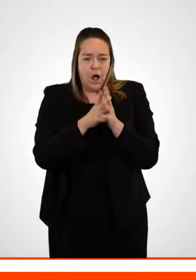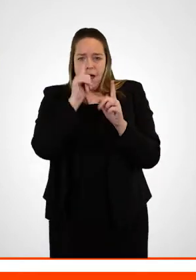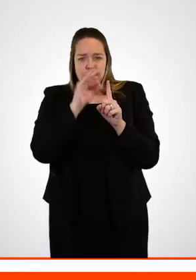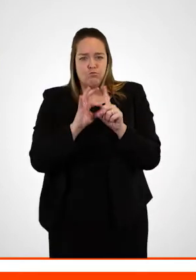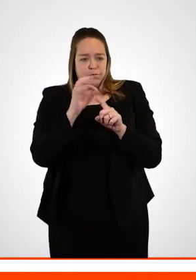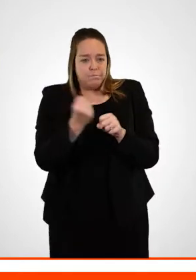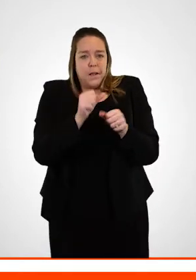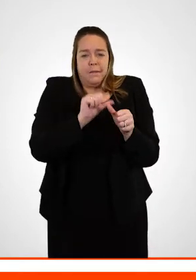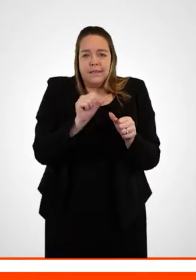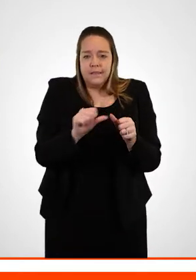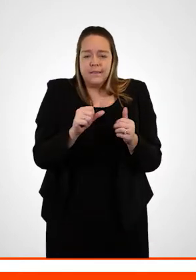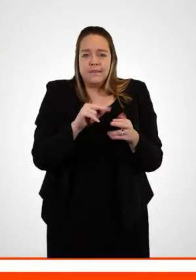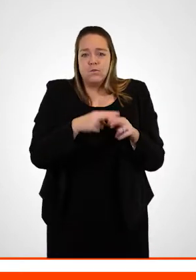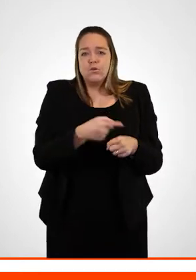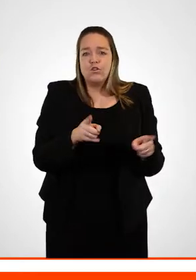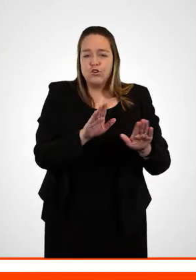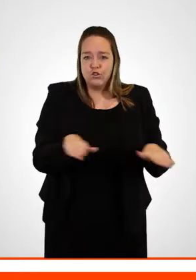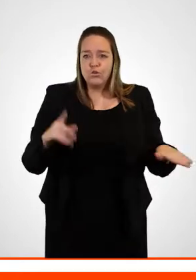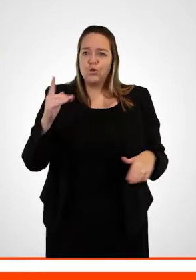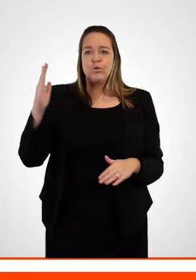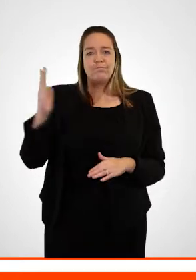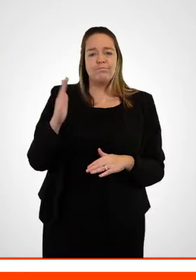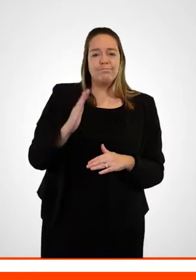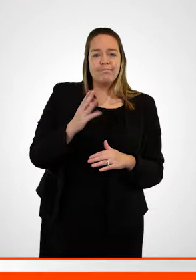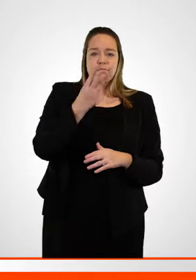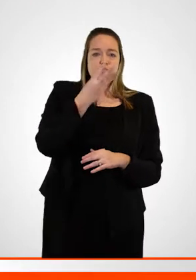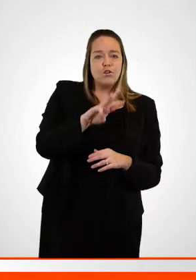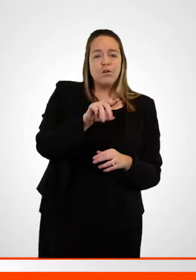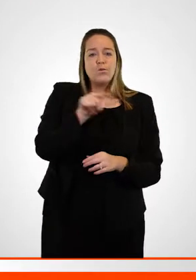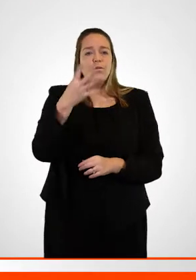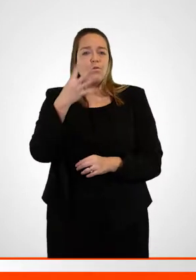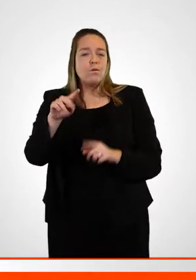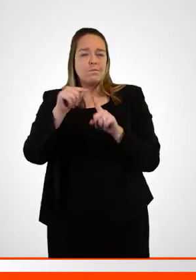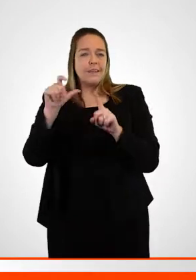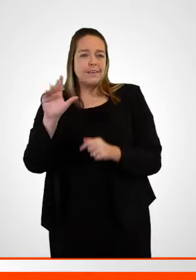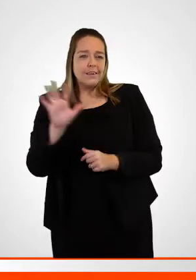for those kids, for example, who are down there at that 30, 40 percent range?